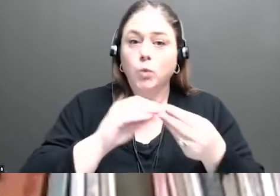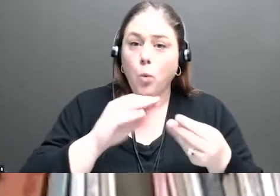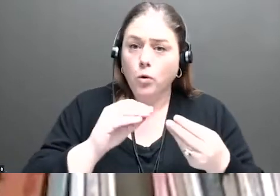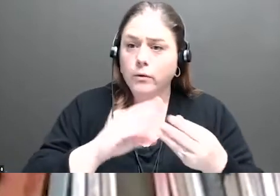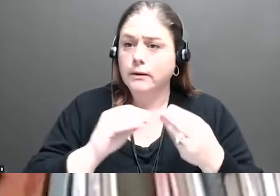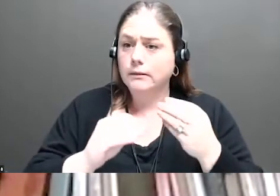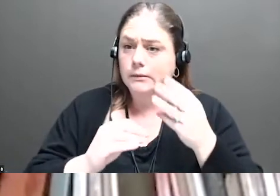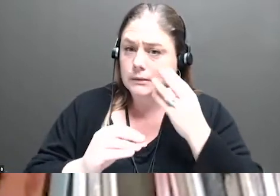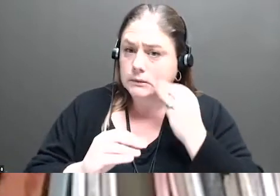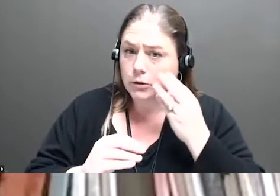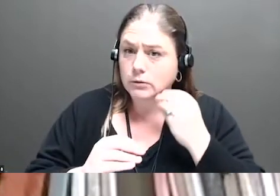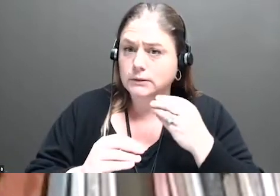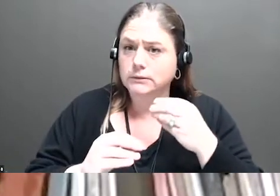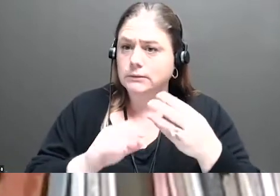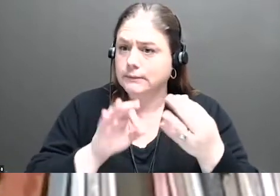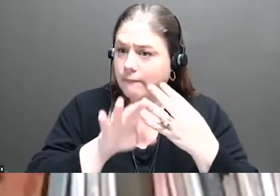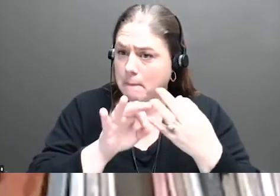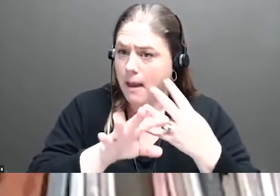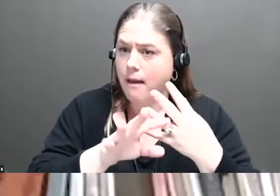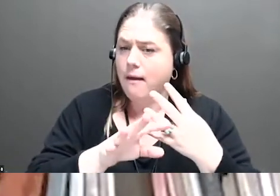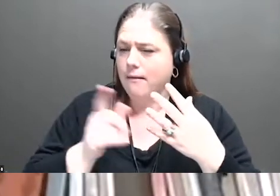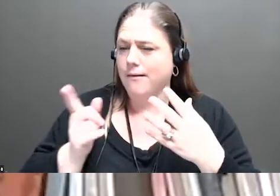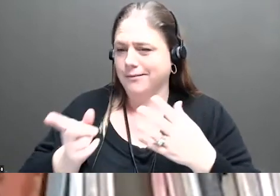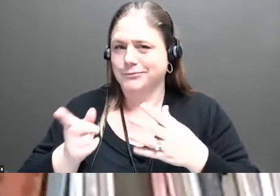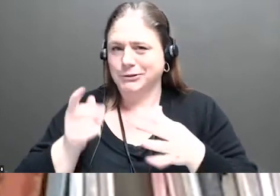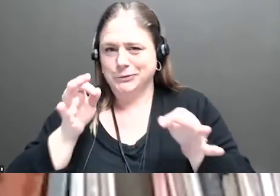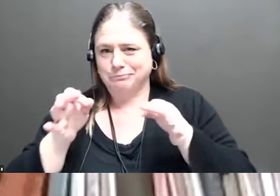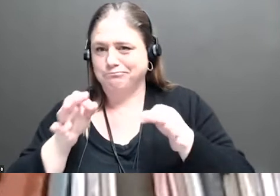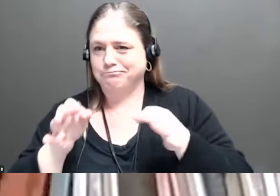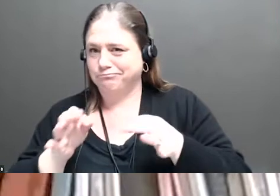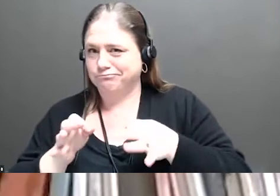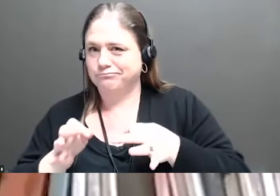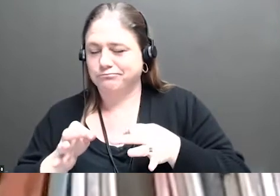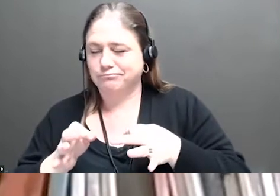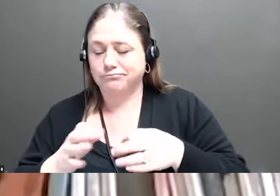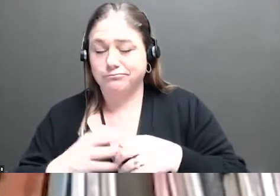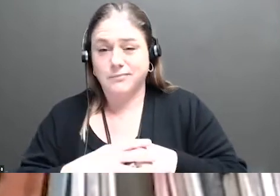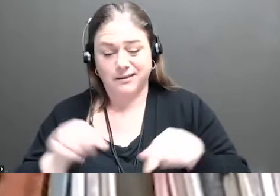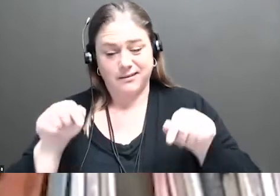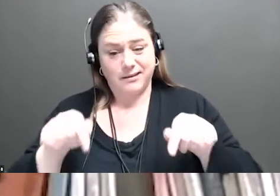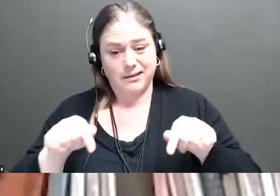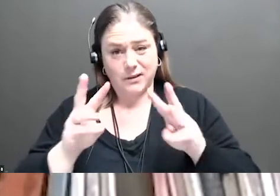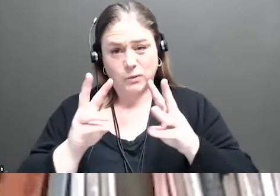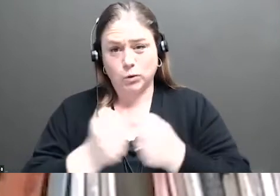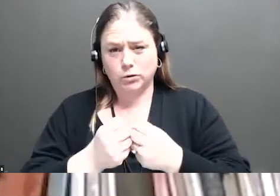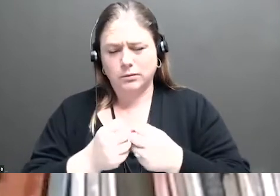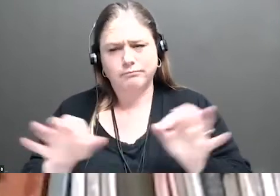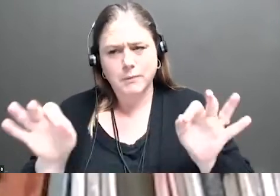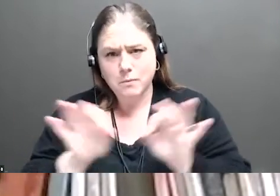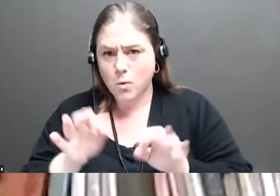training. This is really an important session because persons with disabilities developed it,